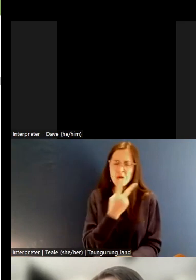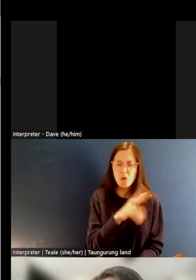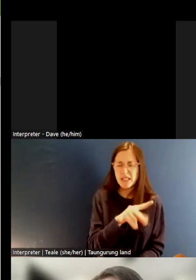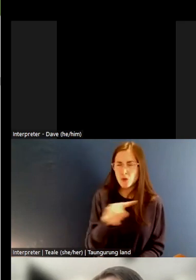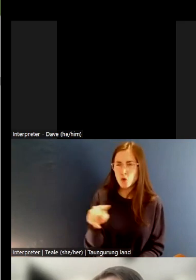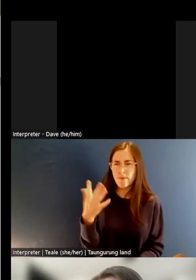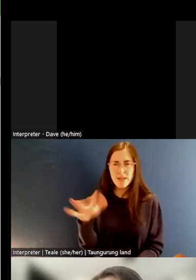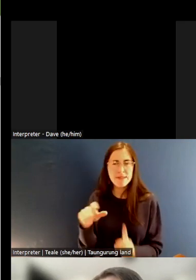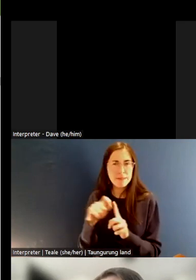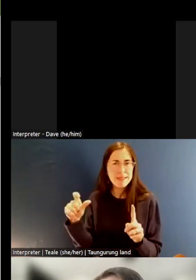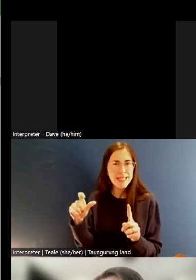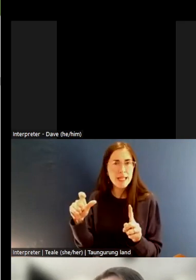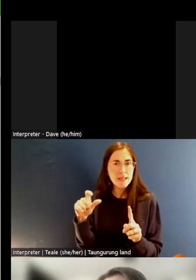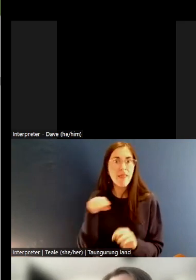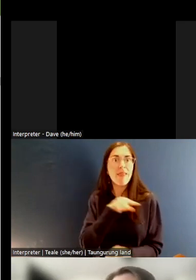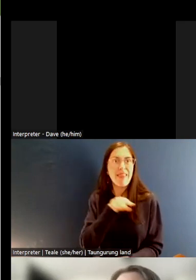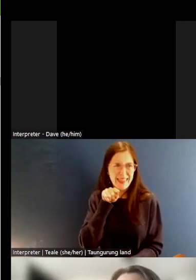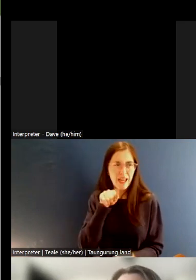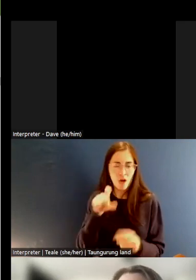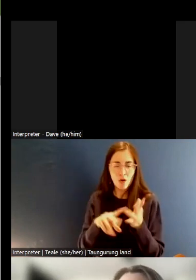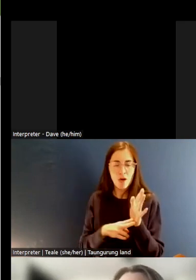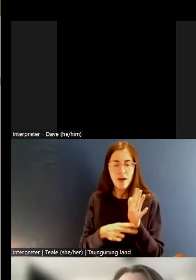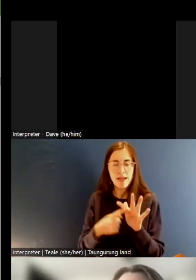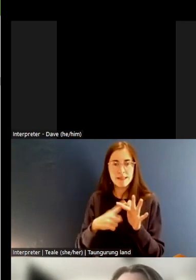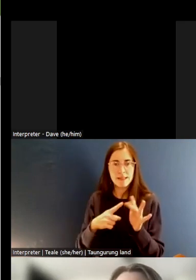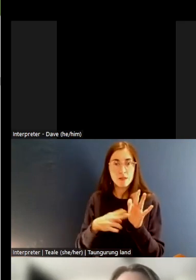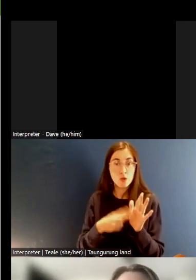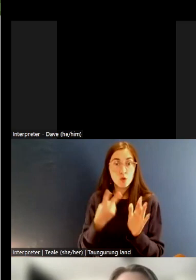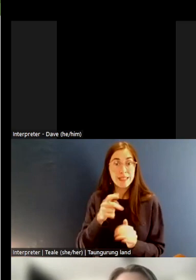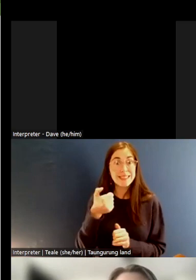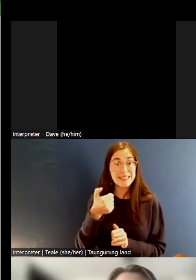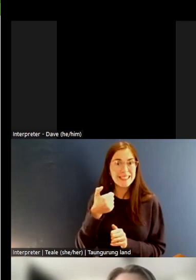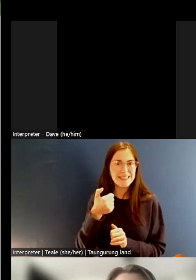in some populations connexin 26, and that they found the 21%.